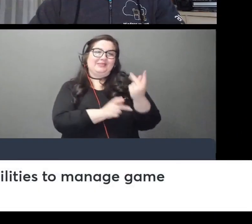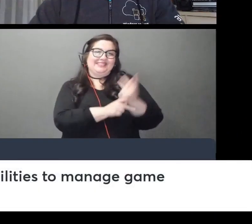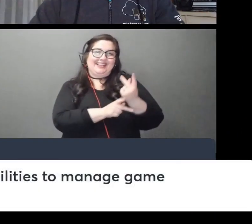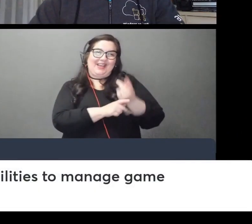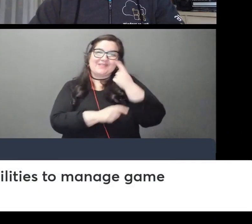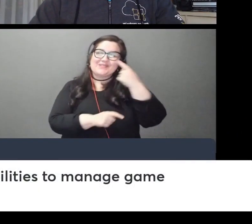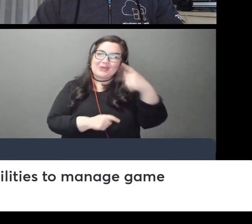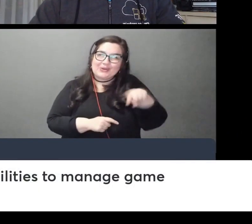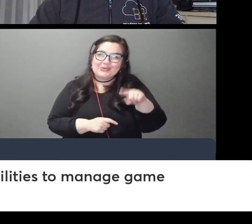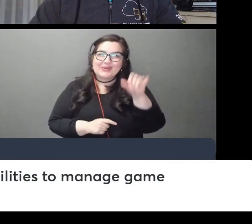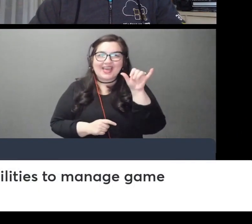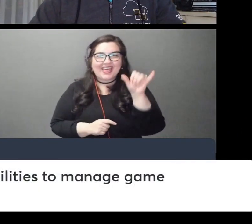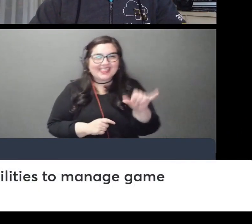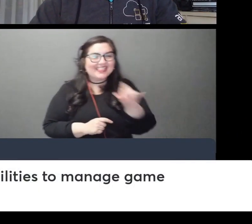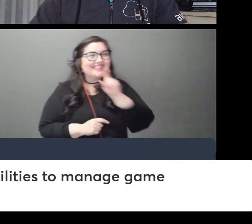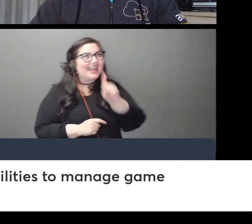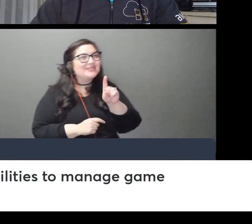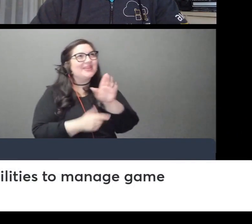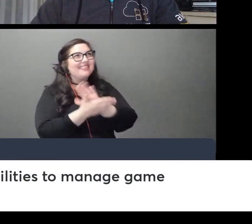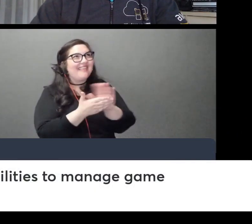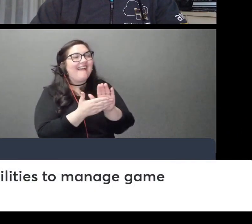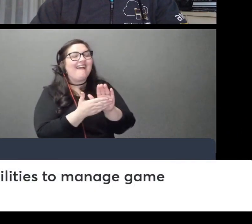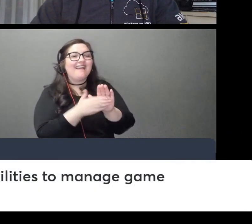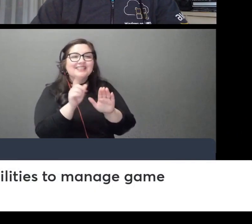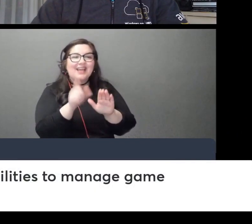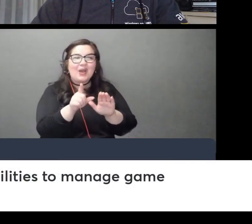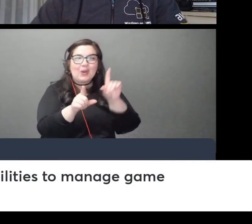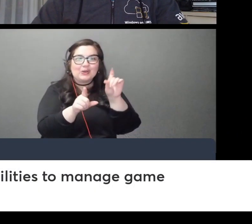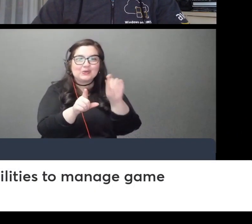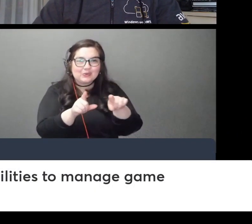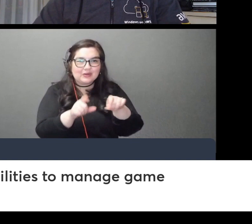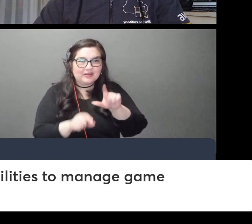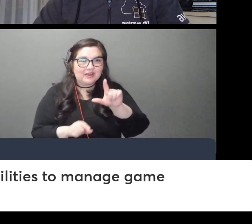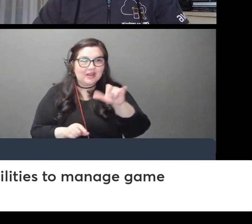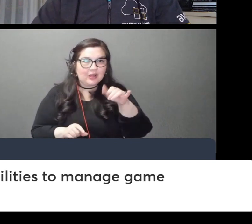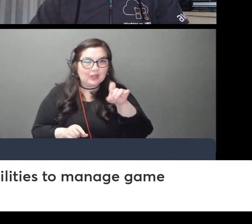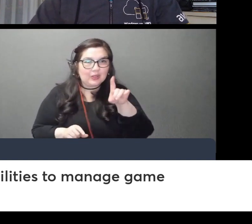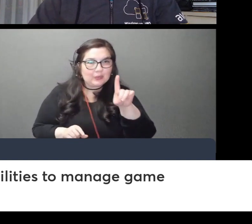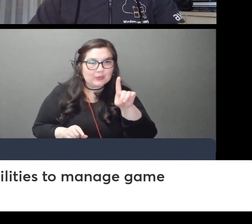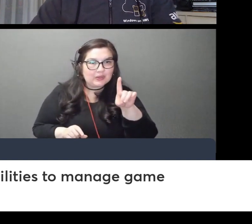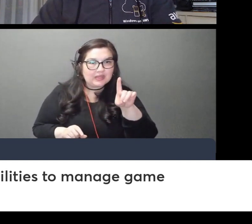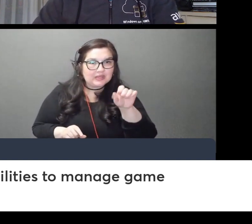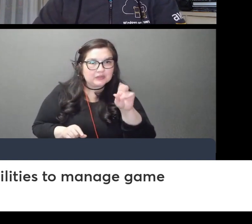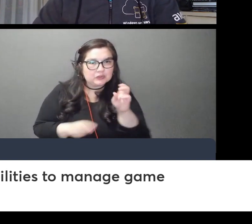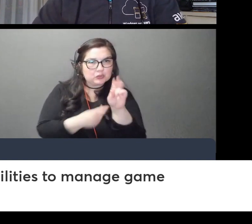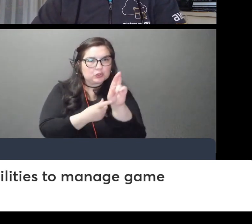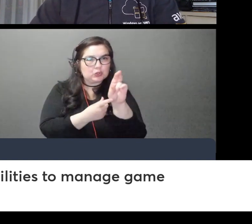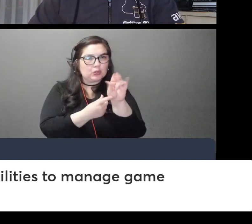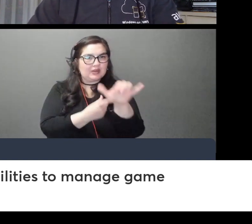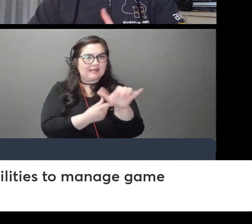Actually, that ties in nicely to this question from liquidsurya. I hope I pronounced that correctly. I don't know.